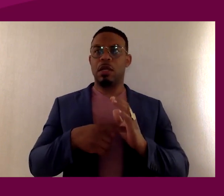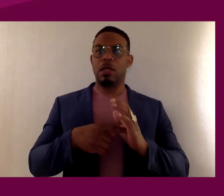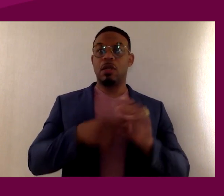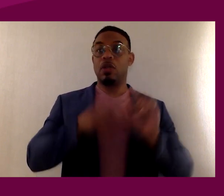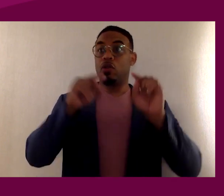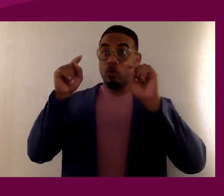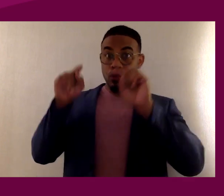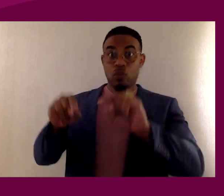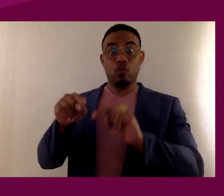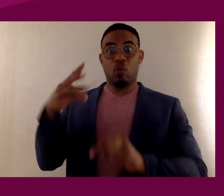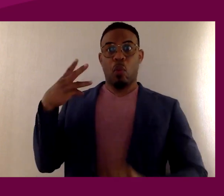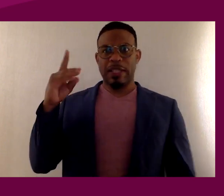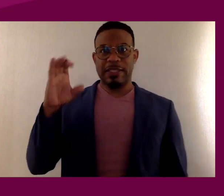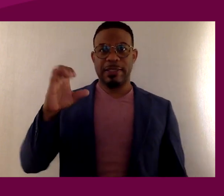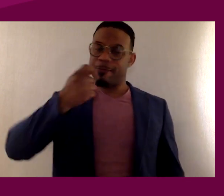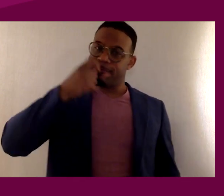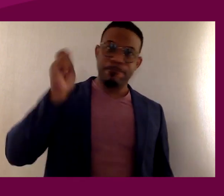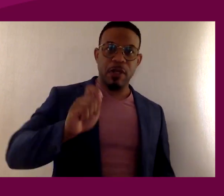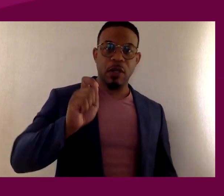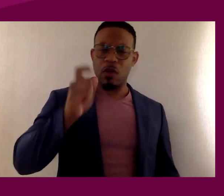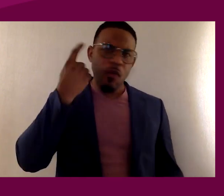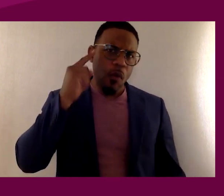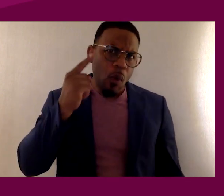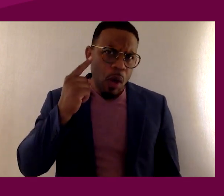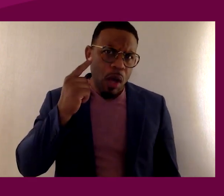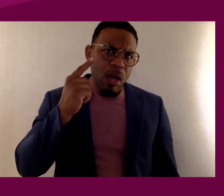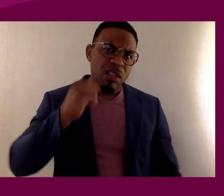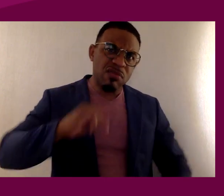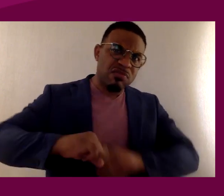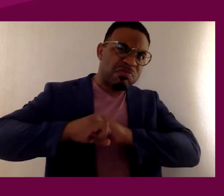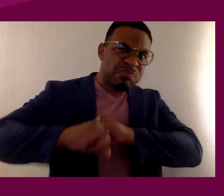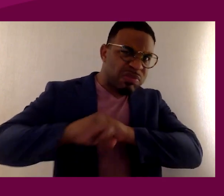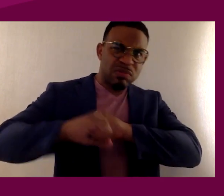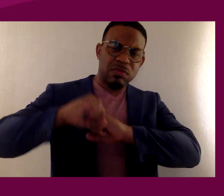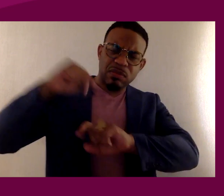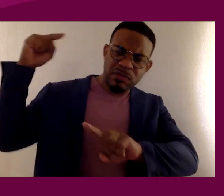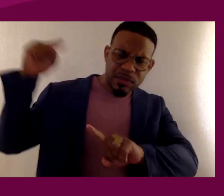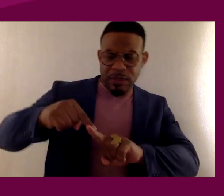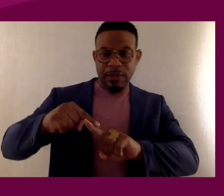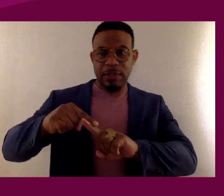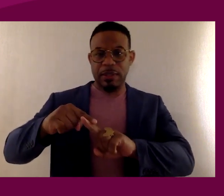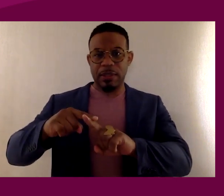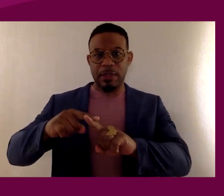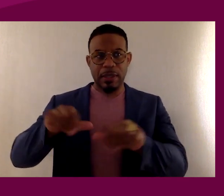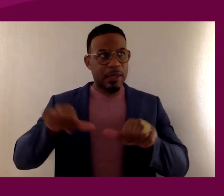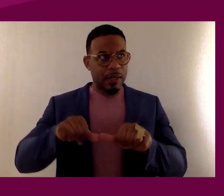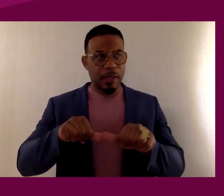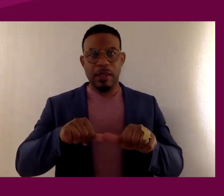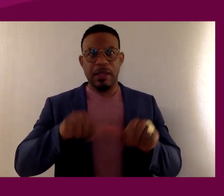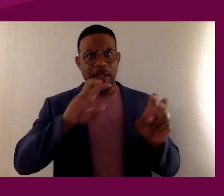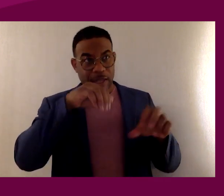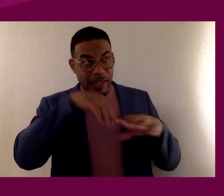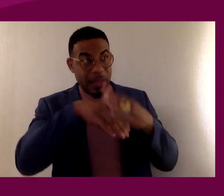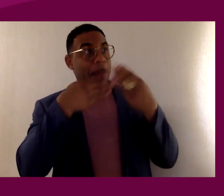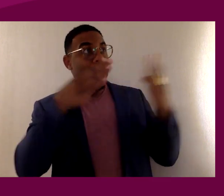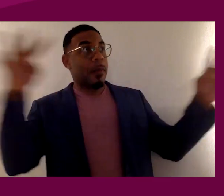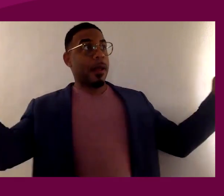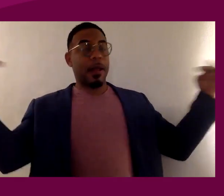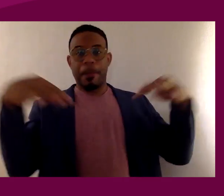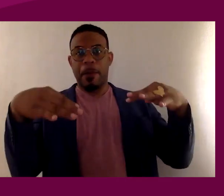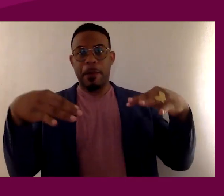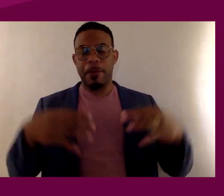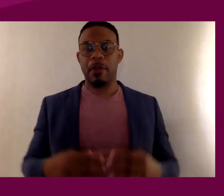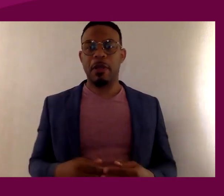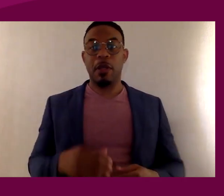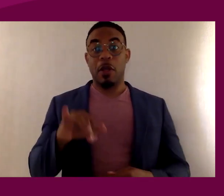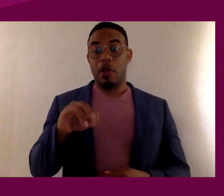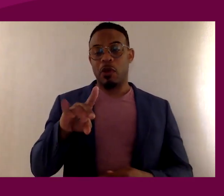bring the demonstrators to Washington, D.C. in order to push the issue into the public.